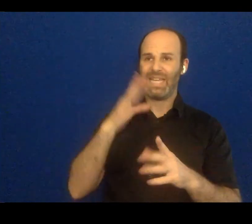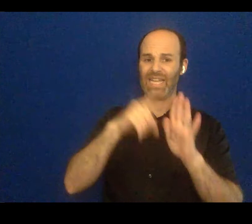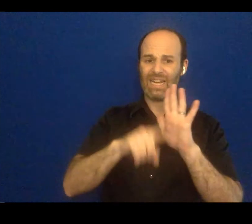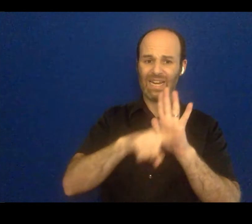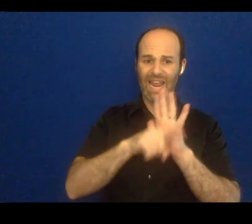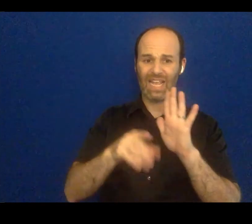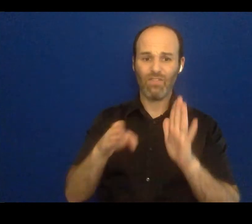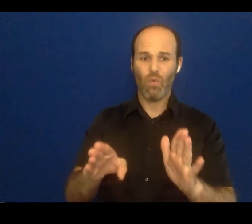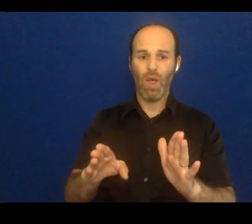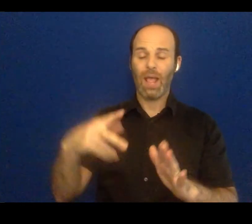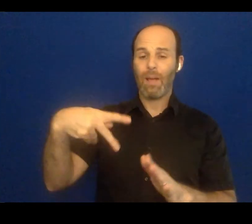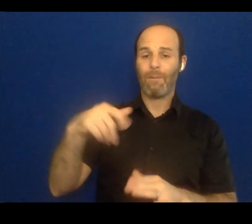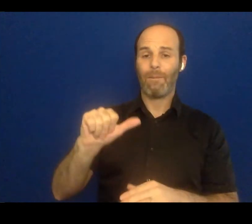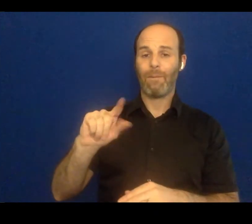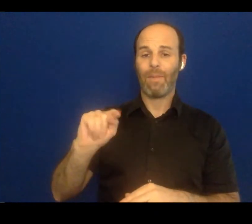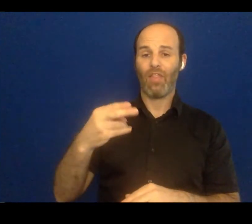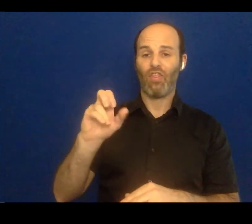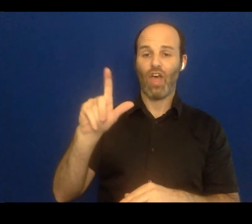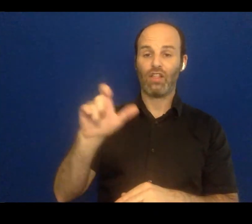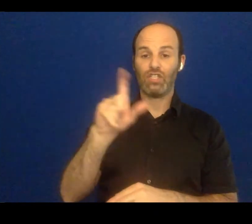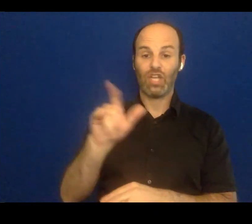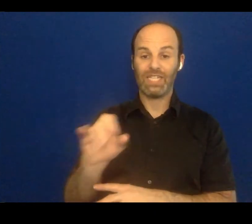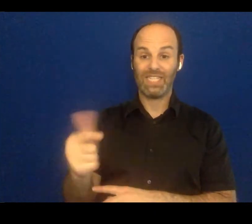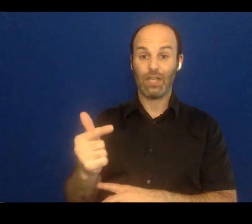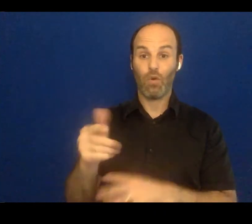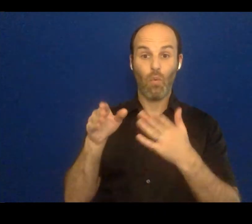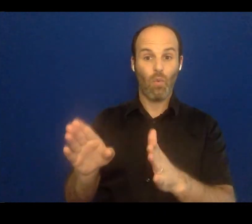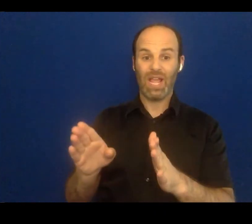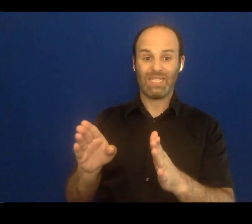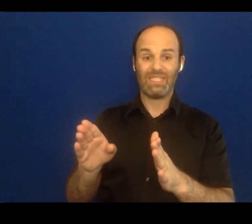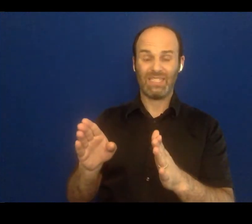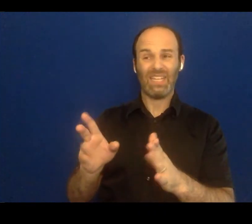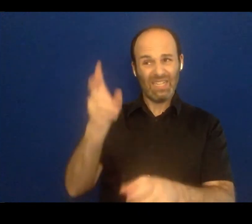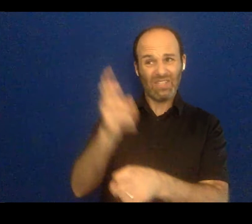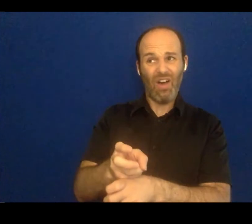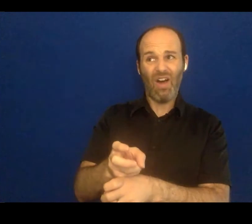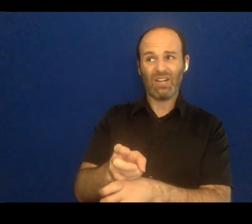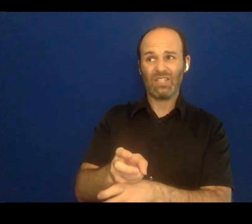PATHOLOGIZING WAYS, LIKE THE RISKS GROWING UP LIKE ME. IT IS HARD TO WORK IN.